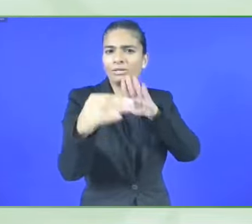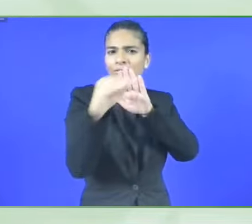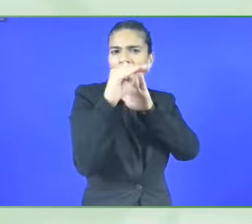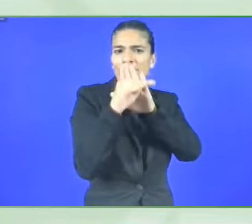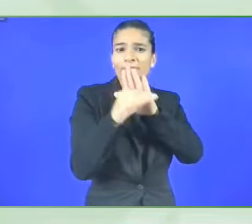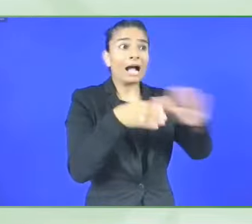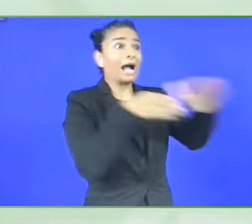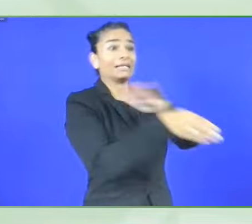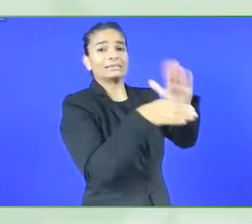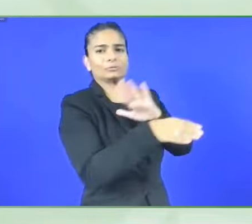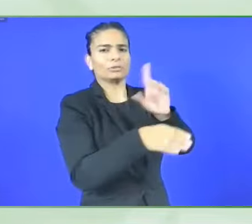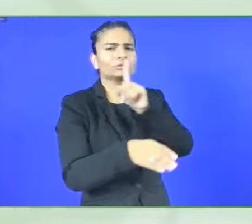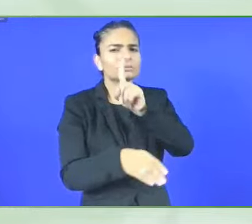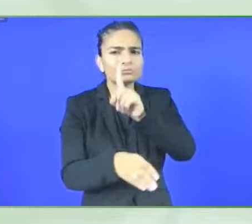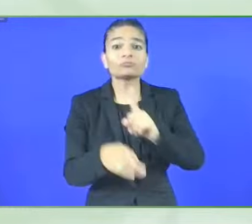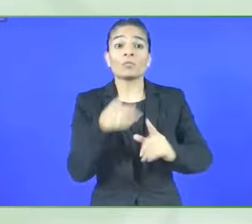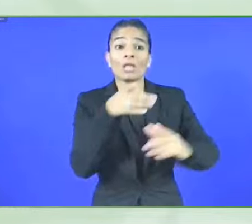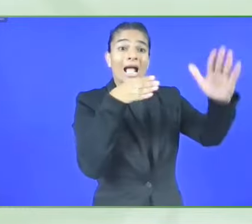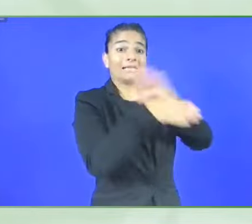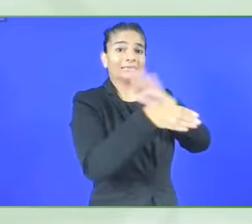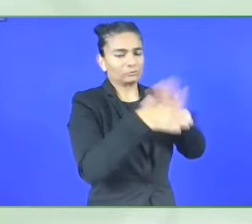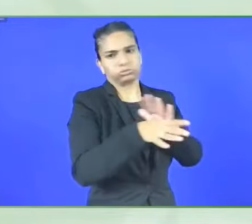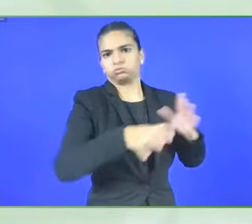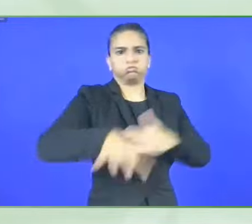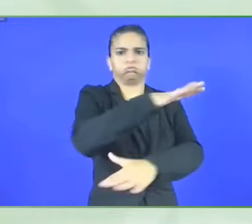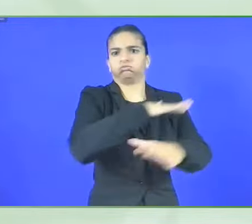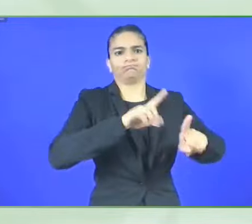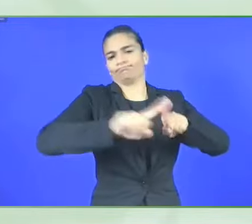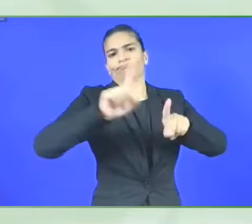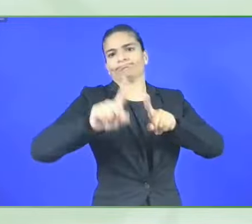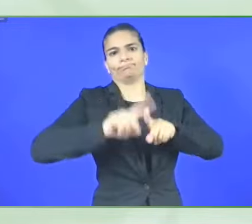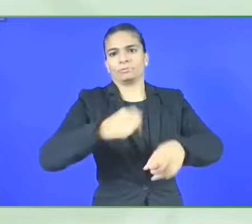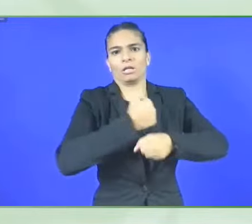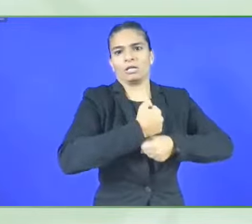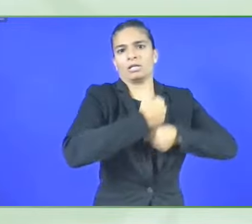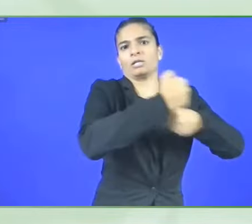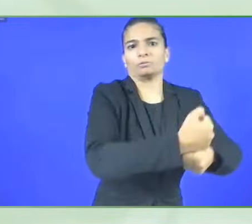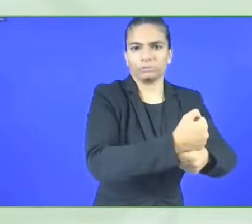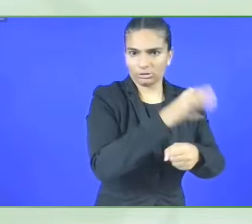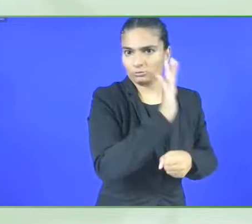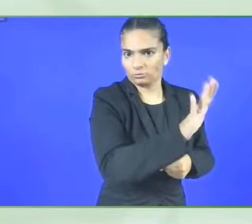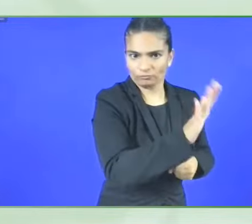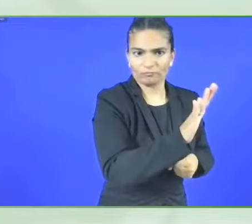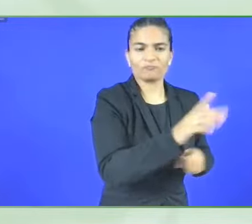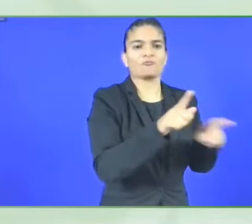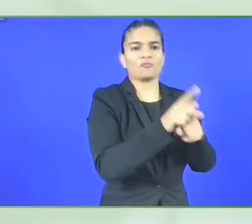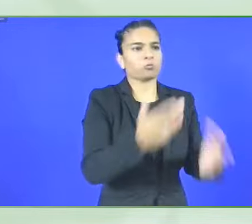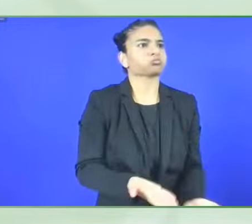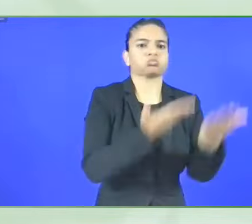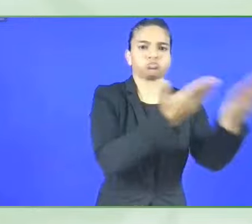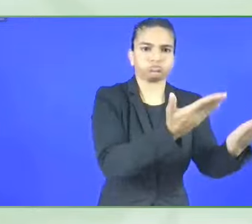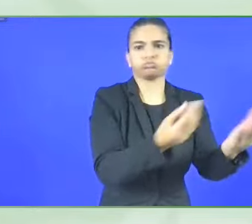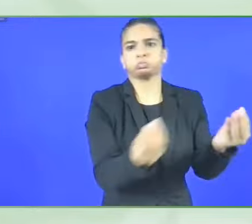What can it actually offer? Universal Design as a concept is first and foremost a vision.